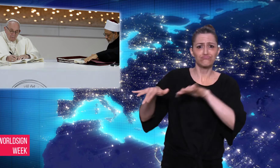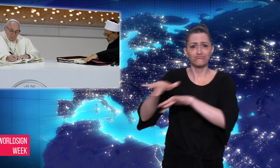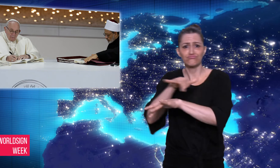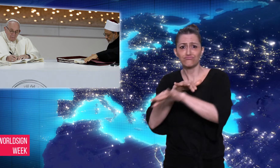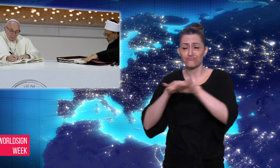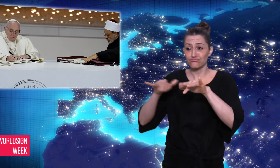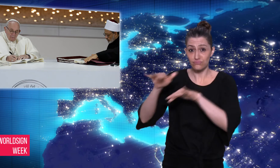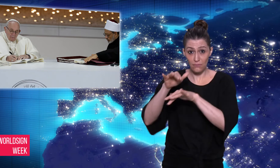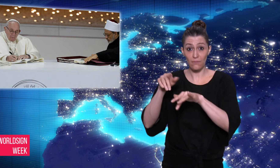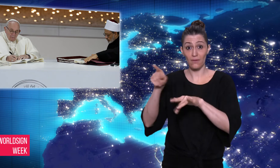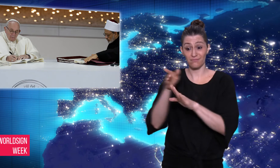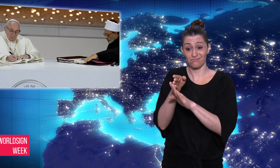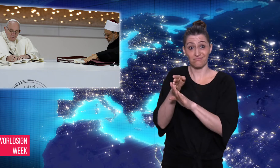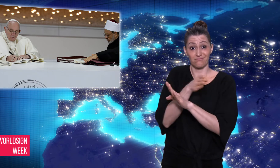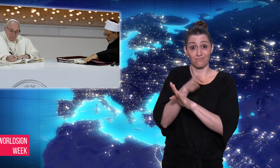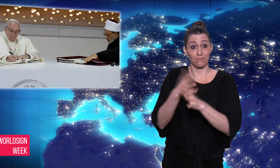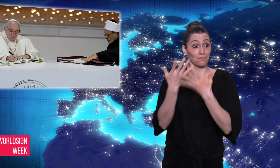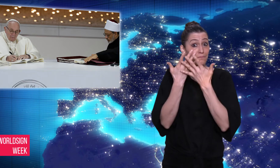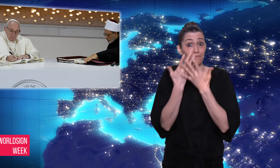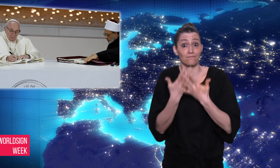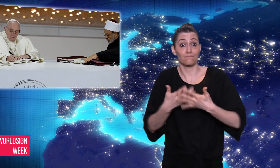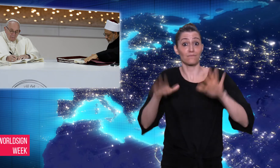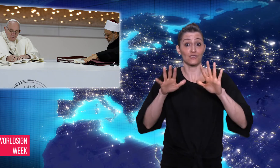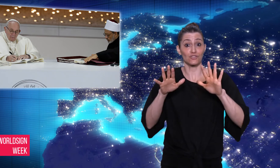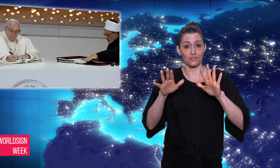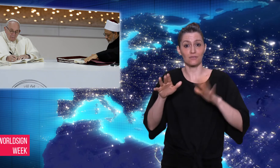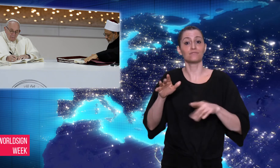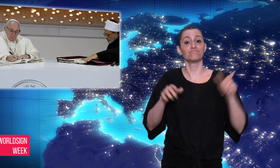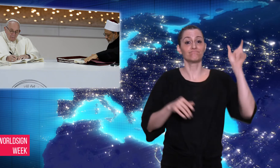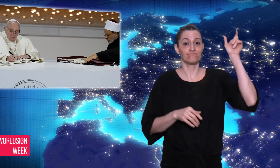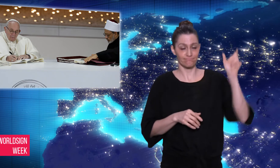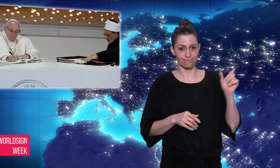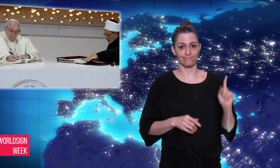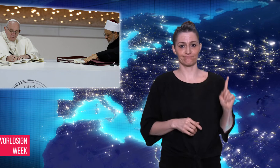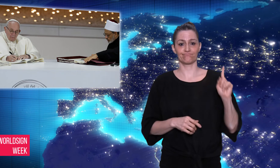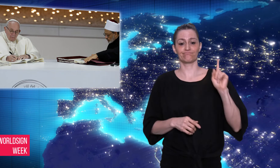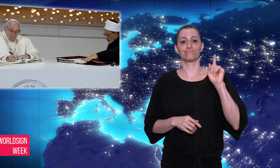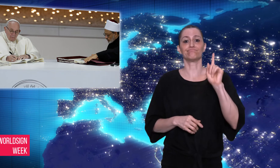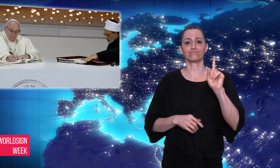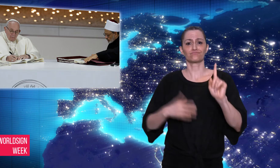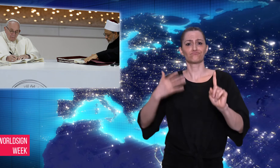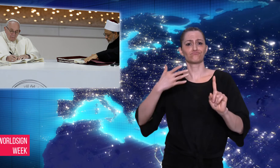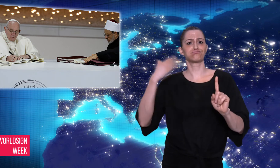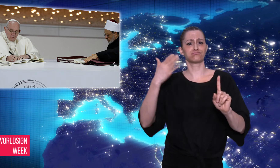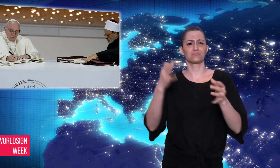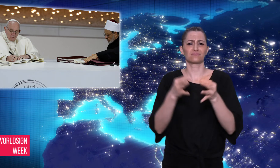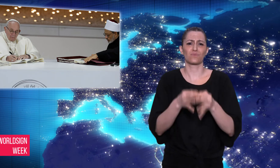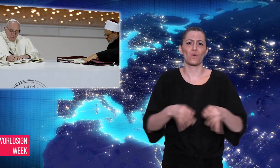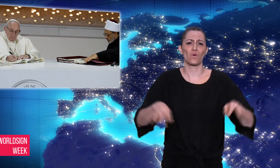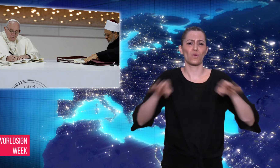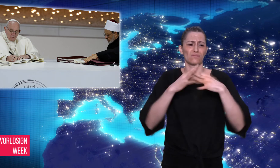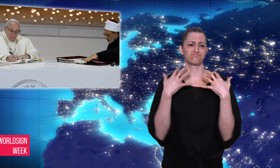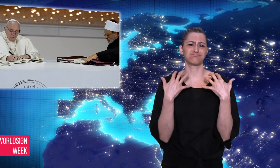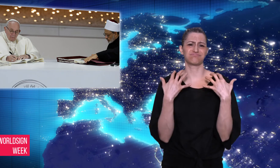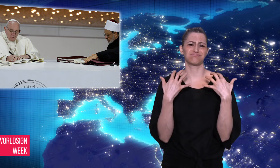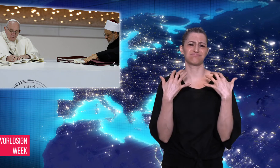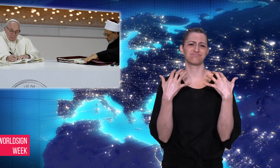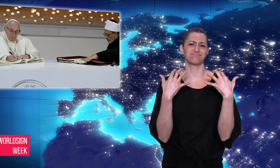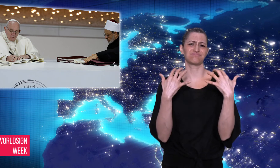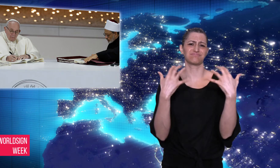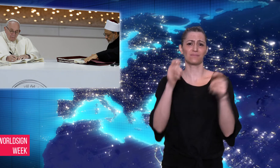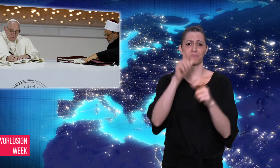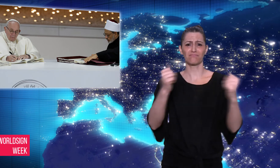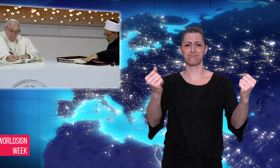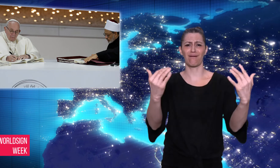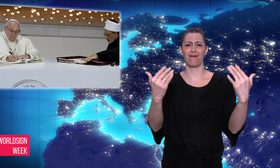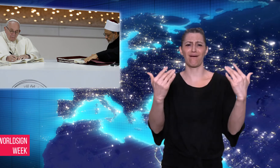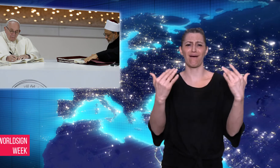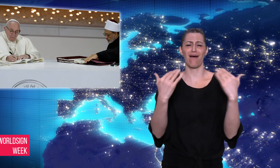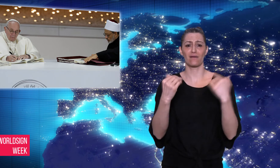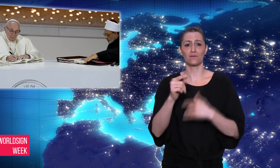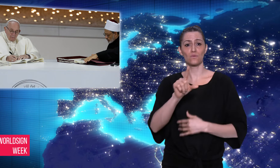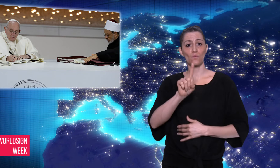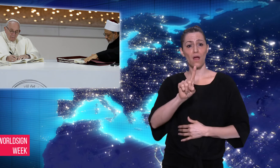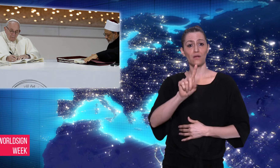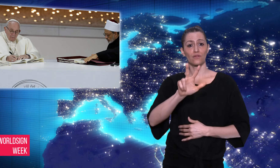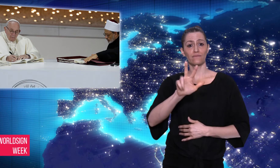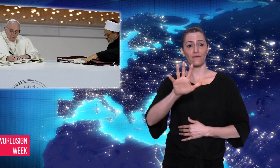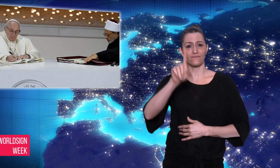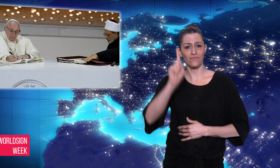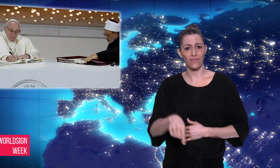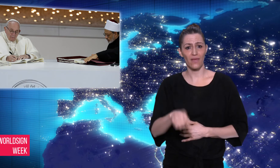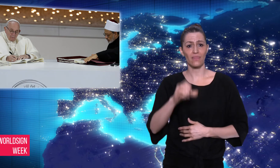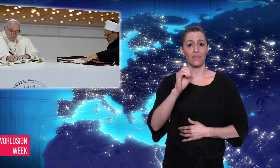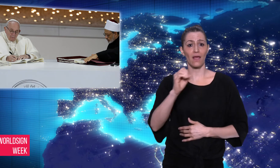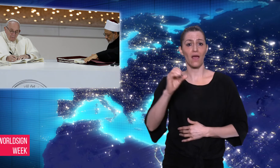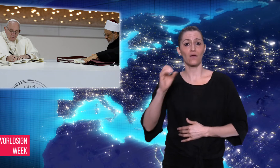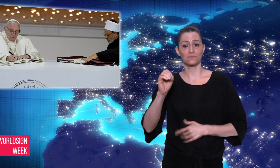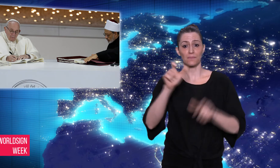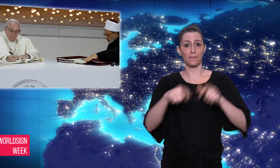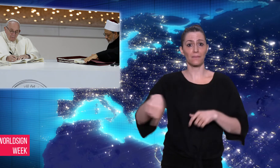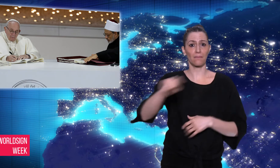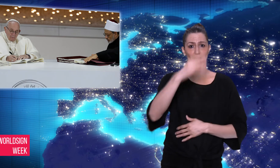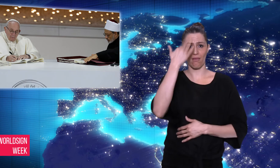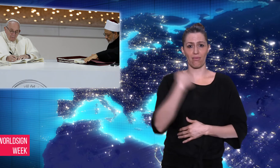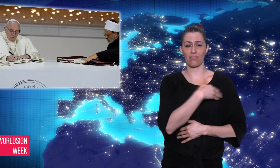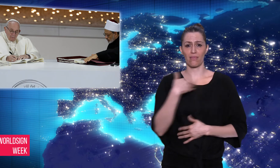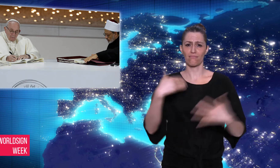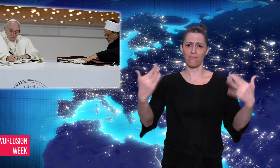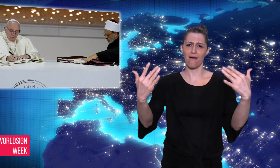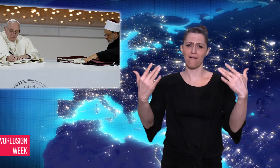his 40-hour trip with a papal Mass that drew 135,000 Catholics.